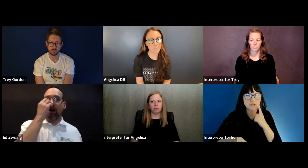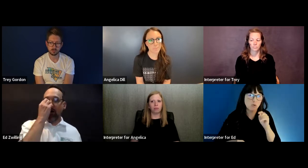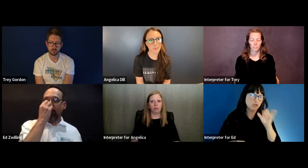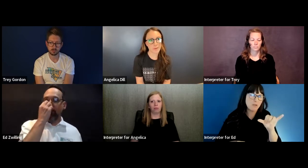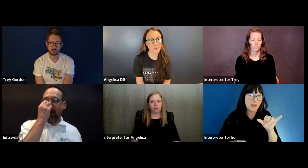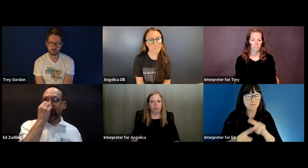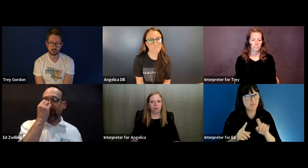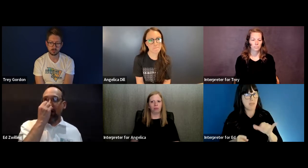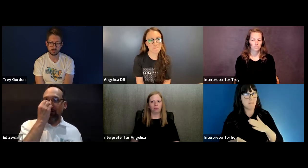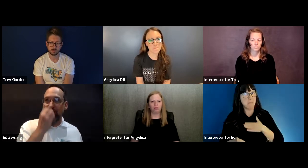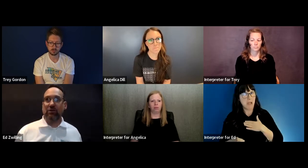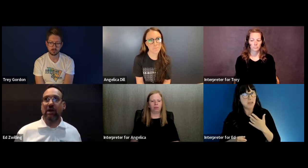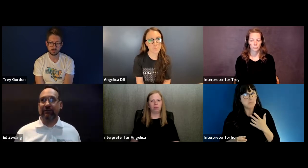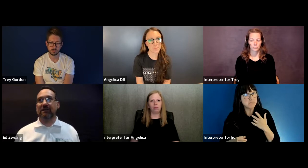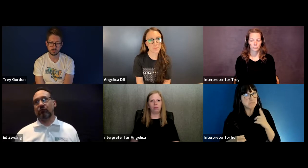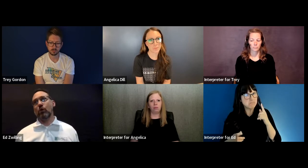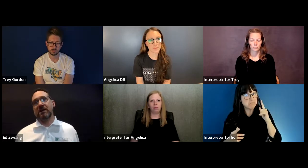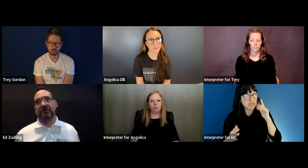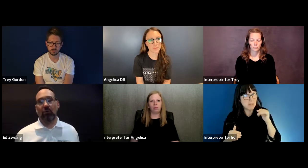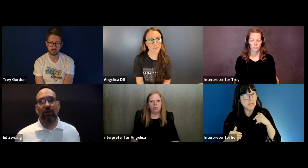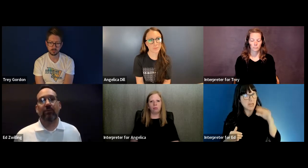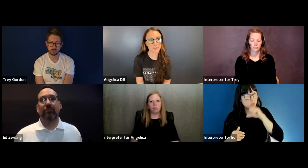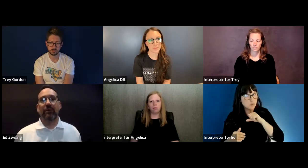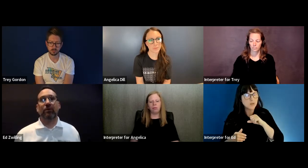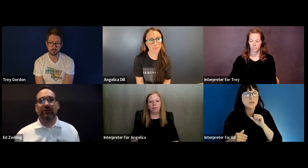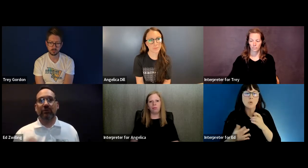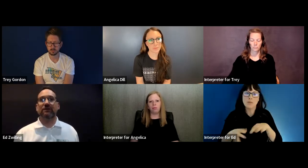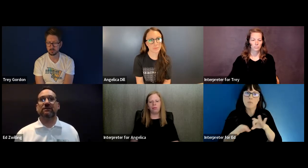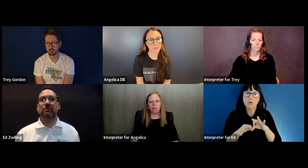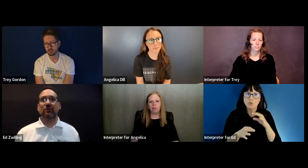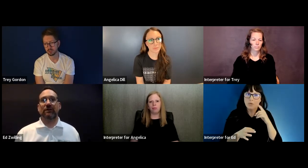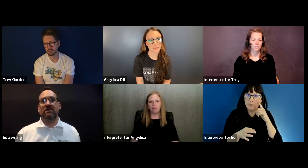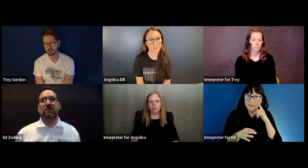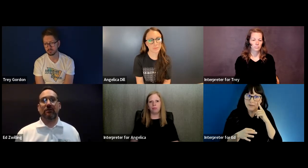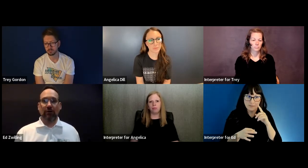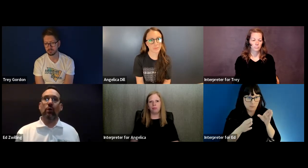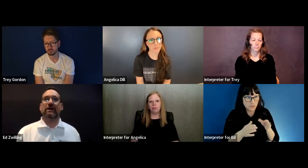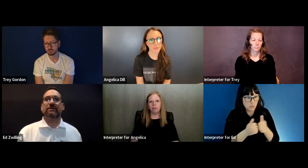um and so i think that you have to give weight to what a person with a disability requests